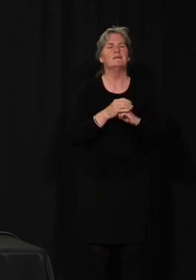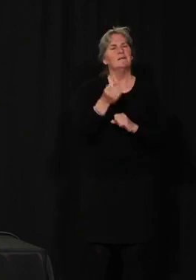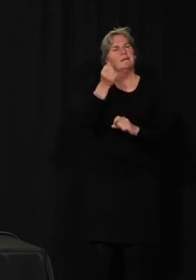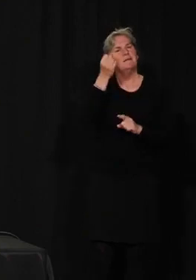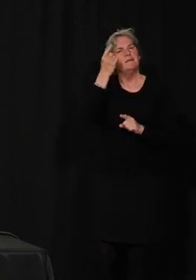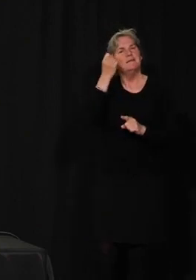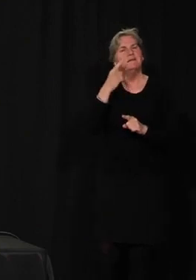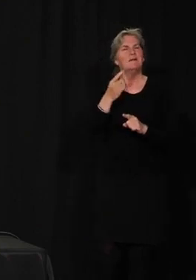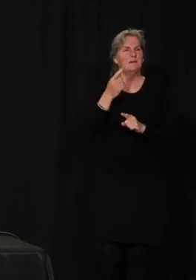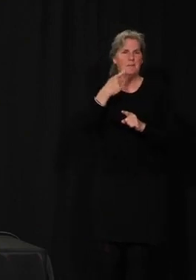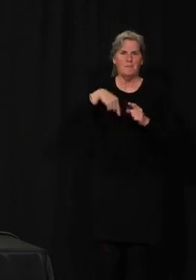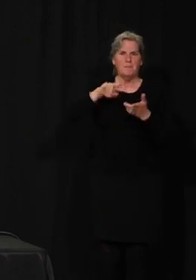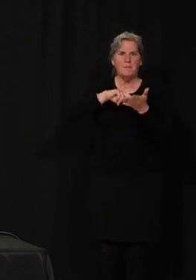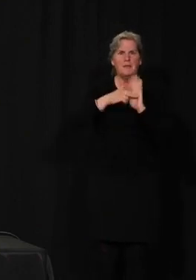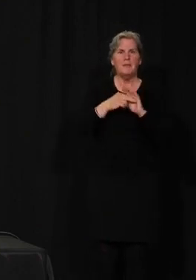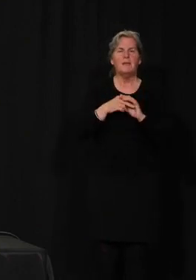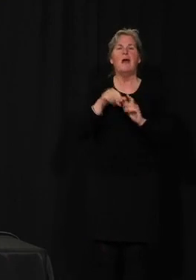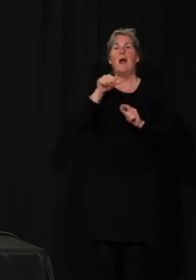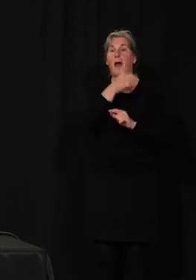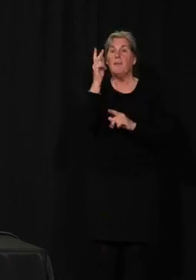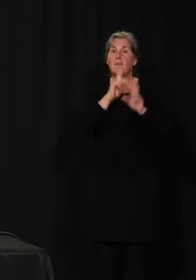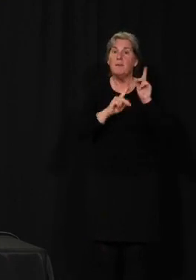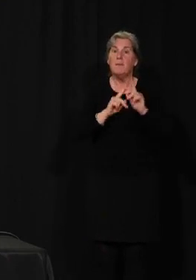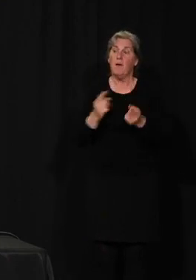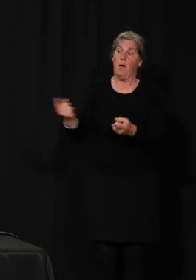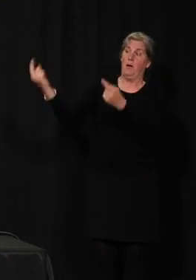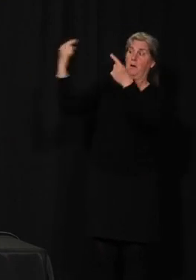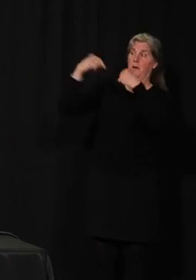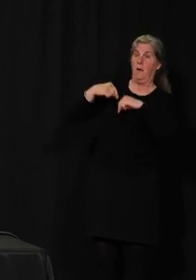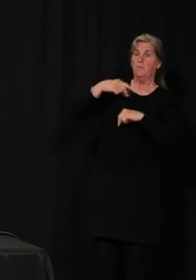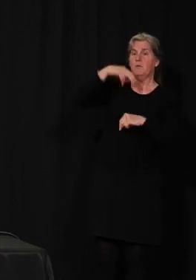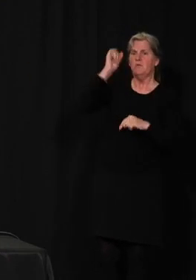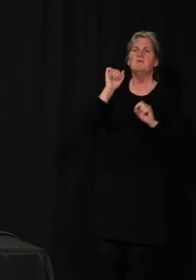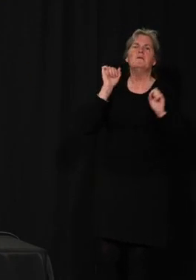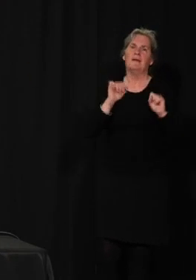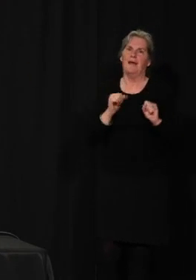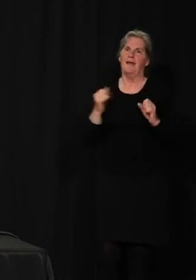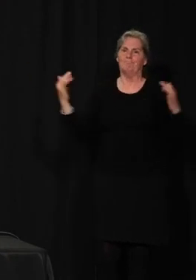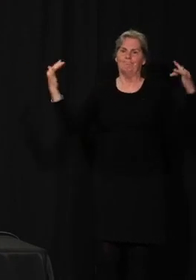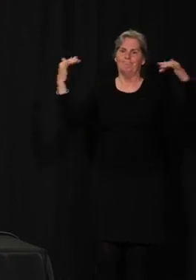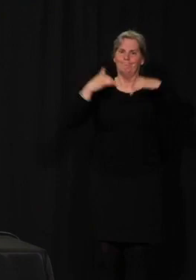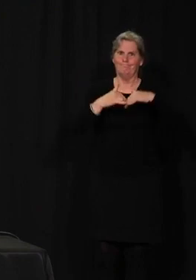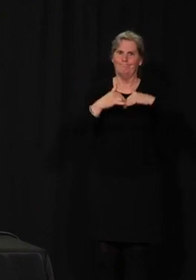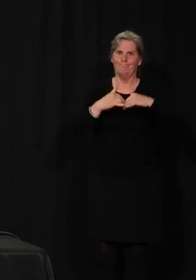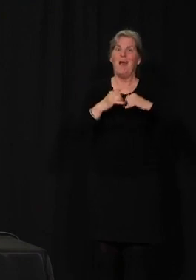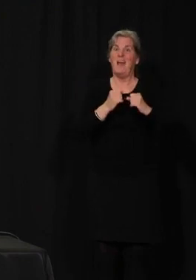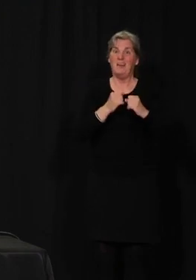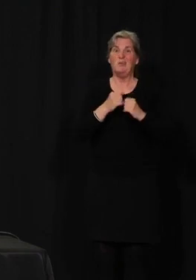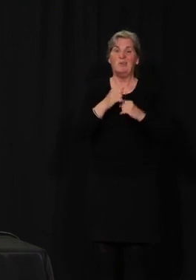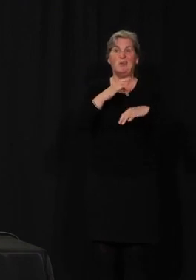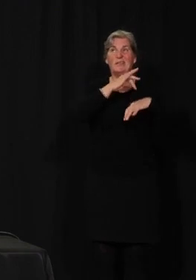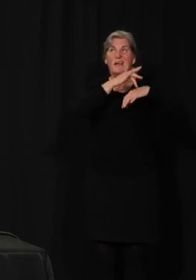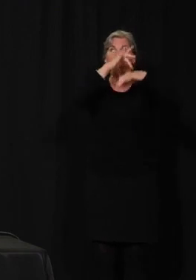people will be allowed to come into our territory and people wl be moving around the territory a little bit more than they have n